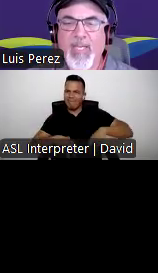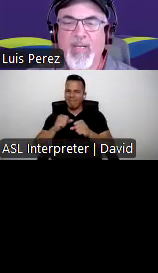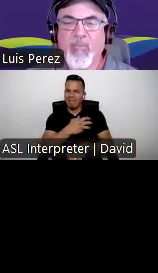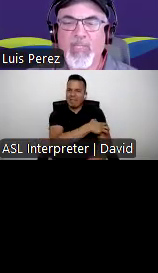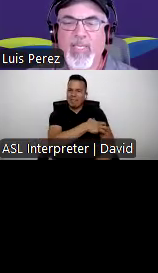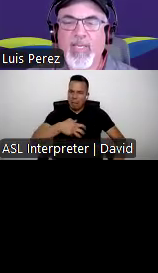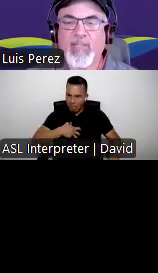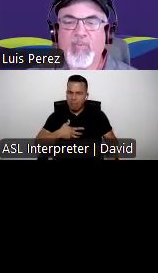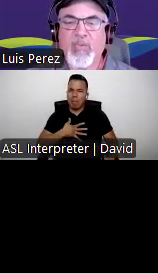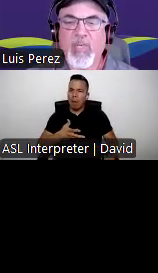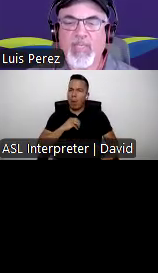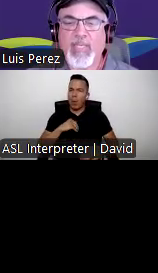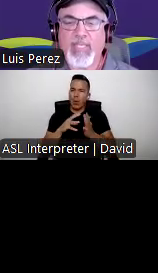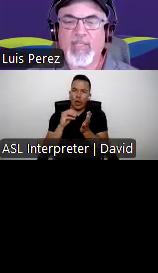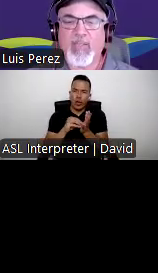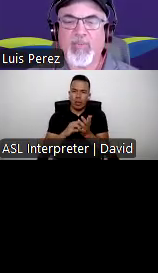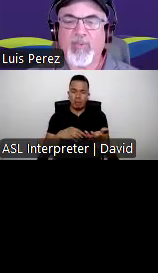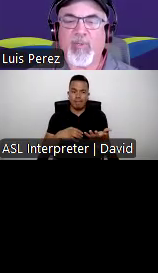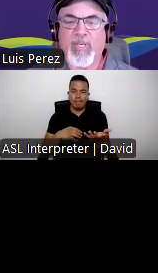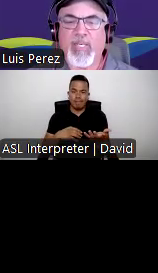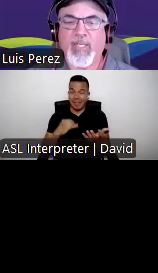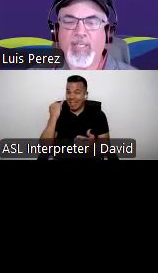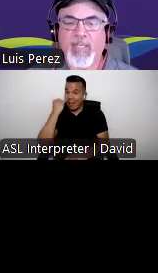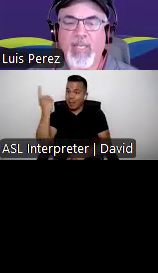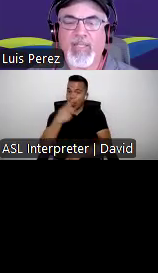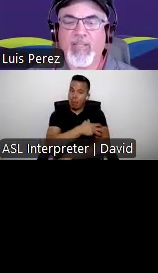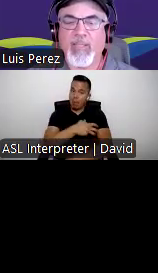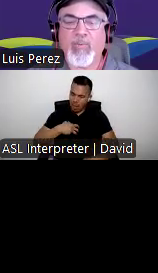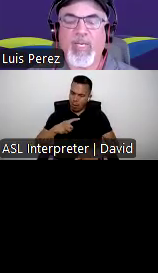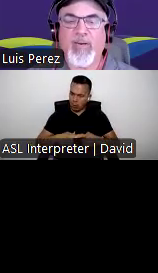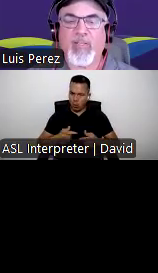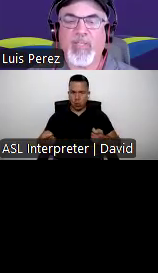And we say that someone who has agency over their learning has these three characteristics.